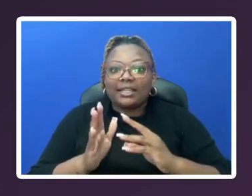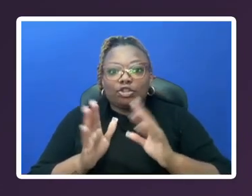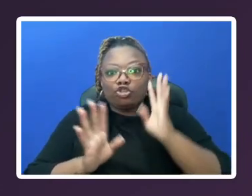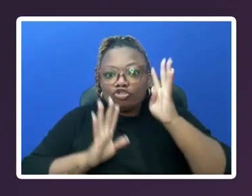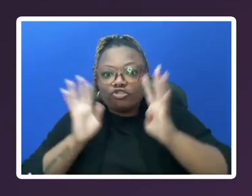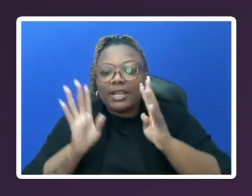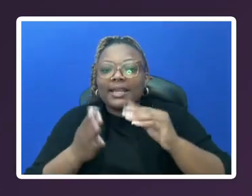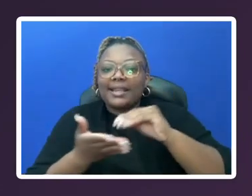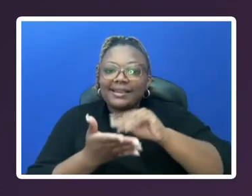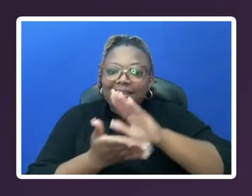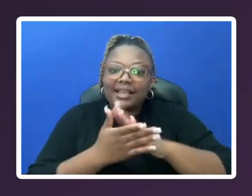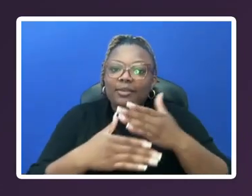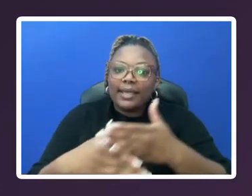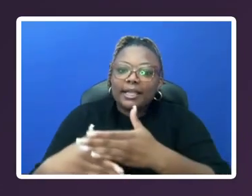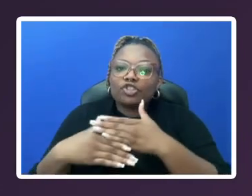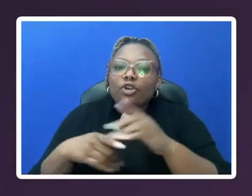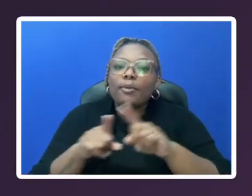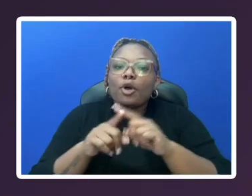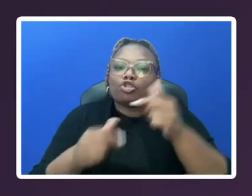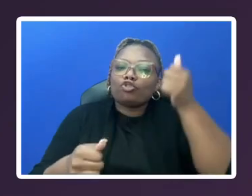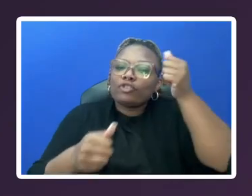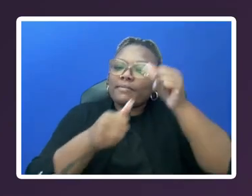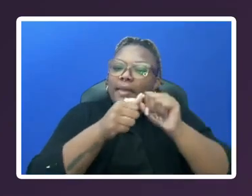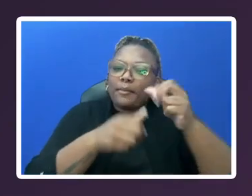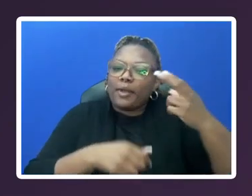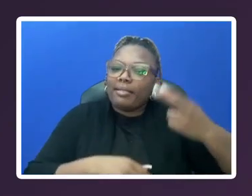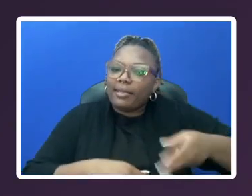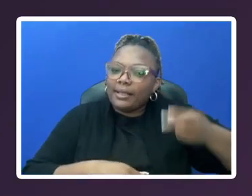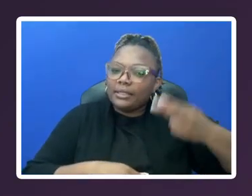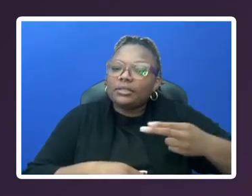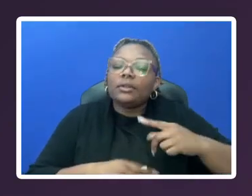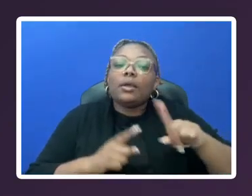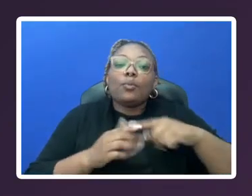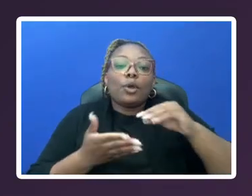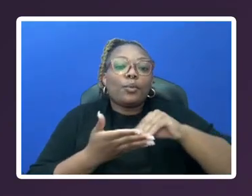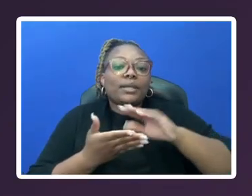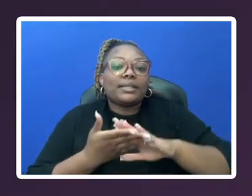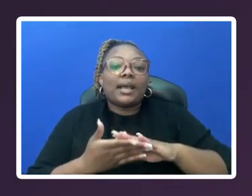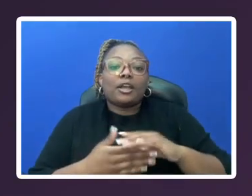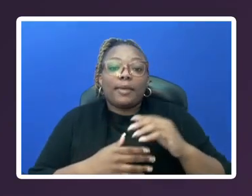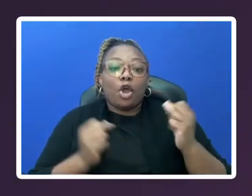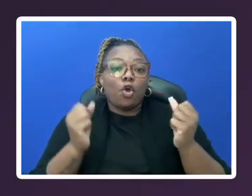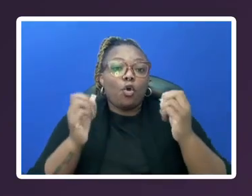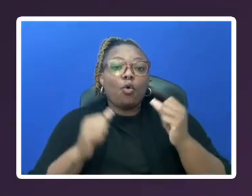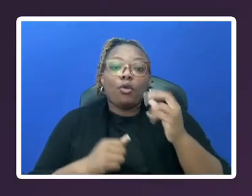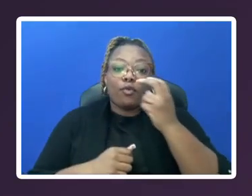and remembering that history. When you document an oral history, there is the story-teller,